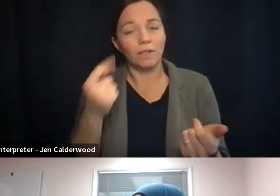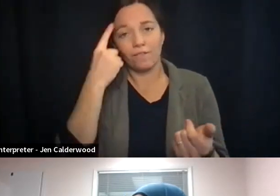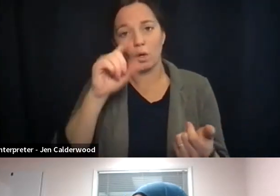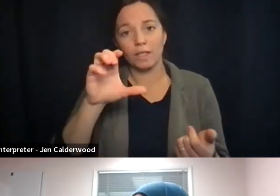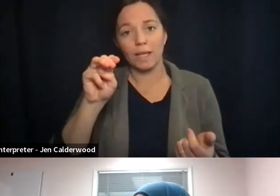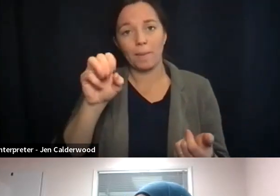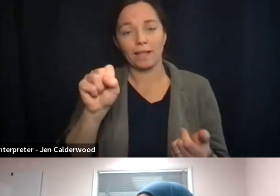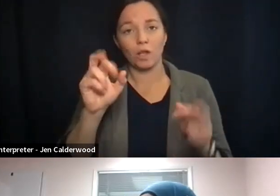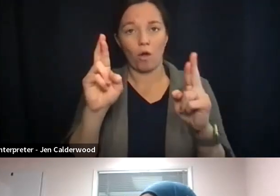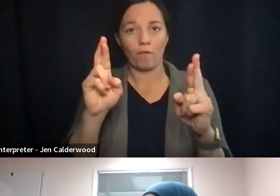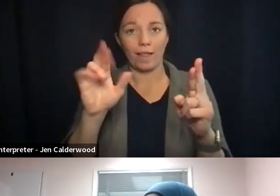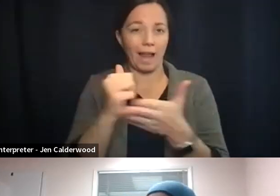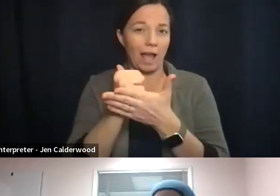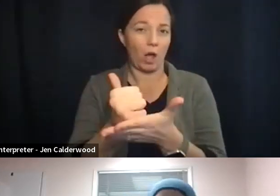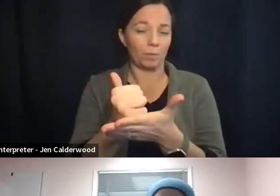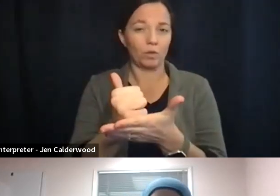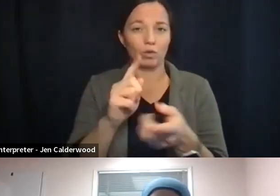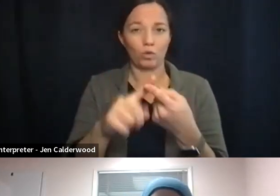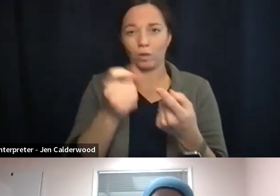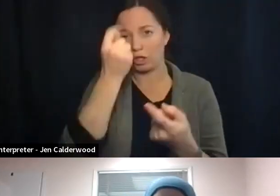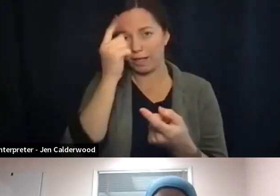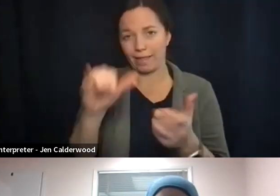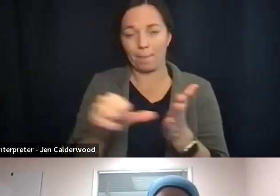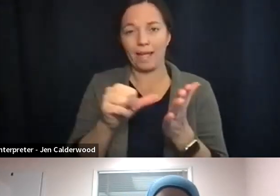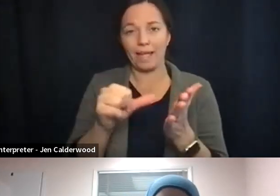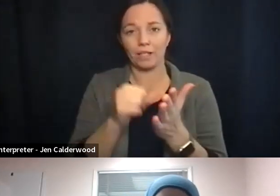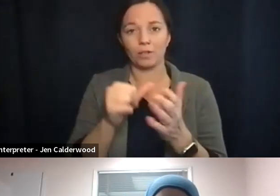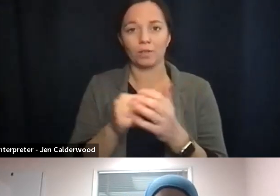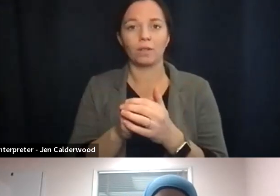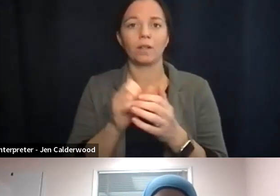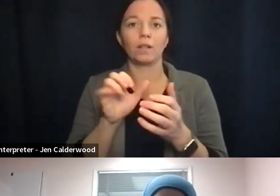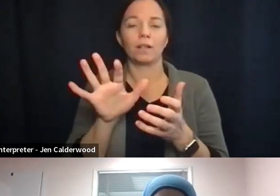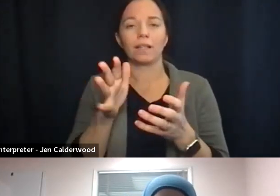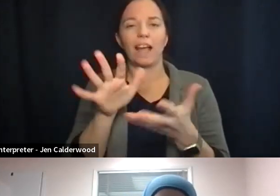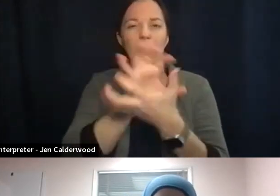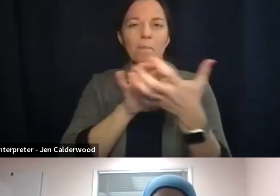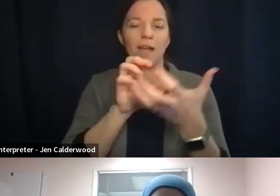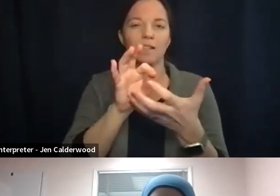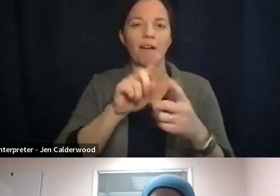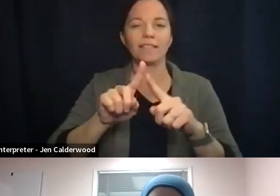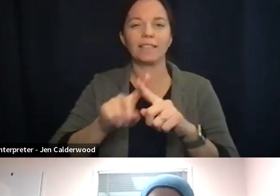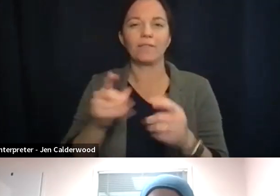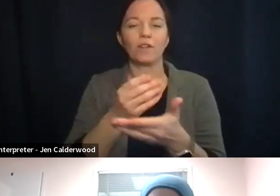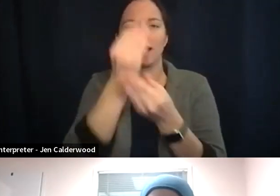Final license sent out to a state so just this sort of the timeframe that we're looking at, which is actually pretty quick. Which is actually pretty quick quite frankly for CMS. Frankly for Cms, I feel like so hopefully, that's helpful in terms of describing that page.